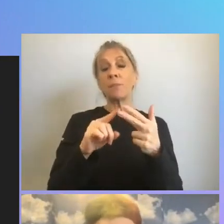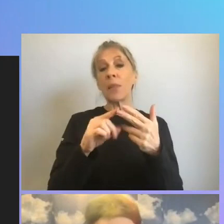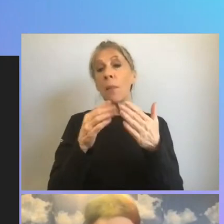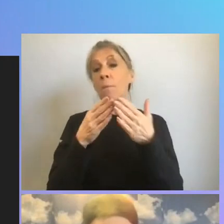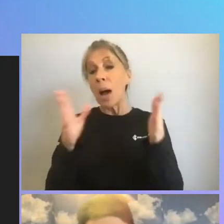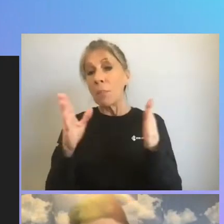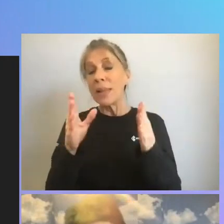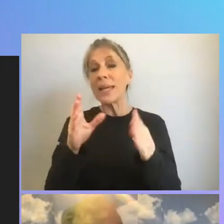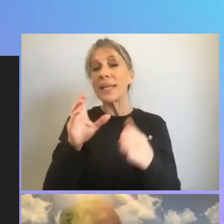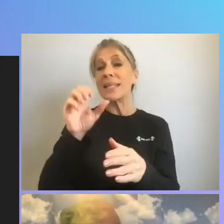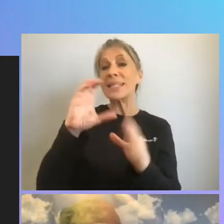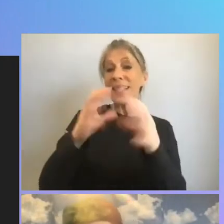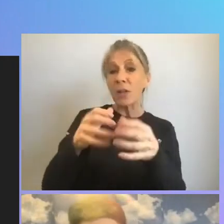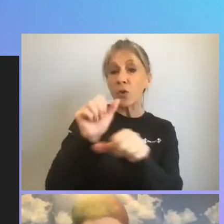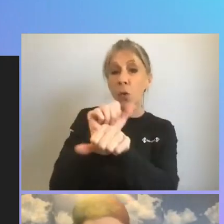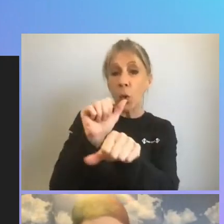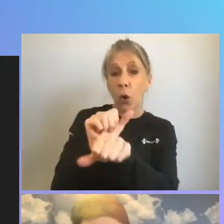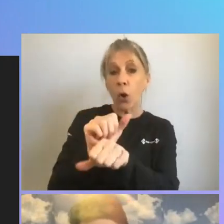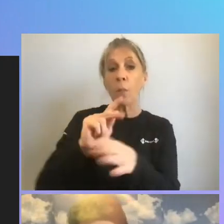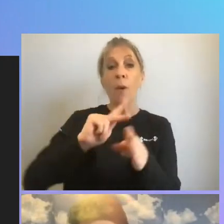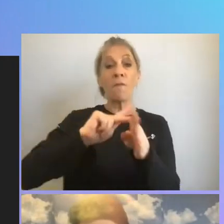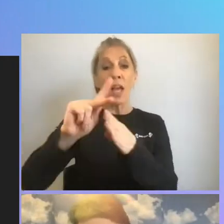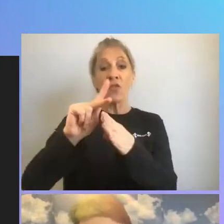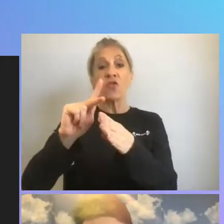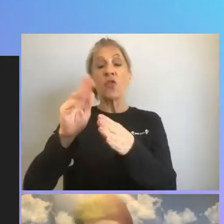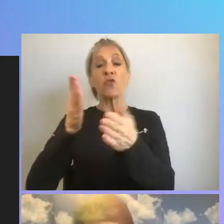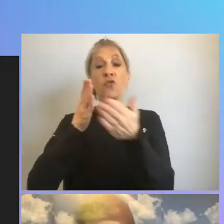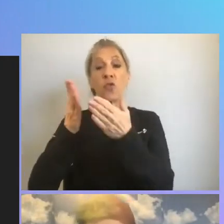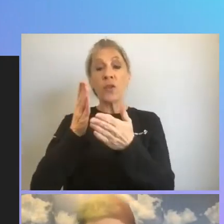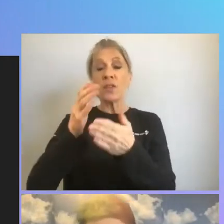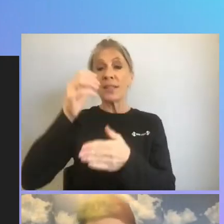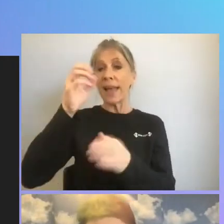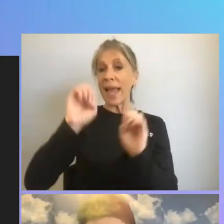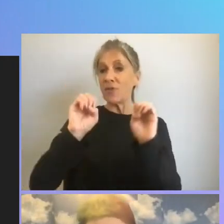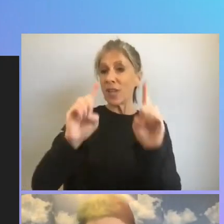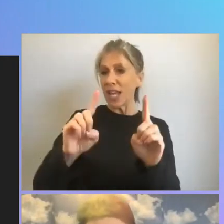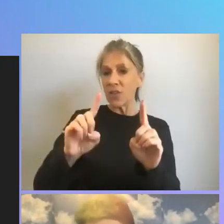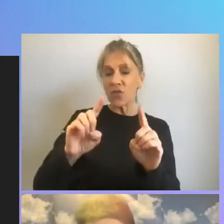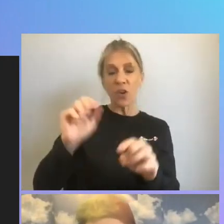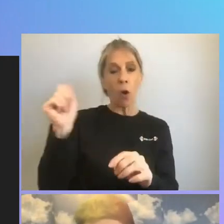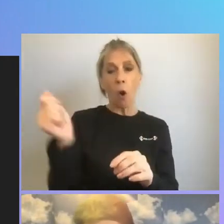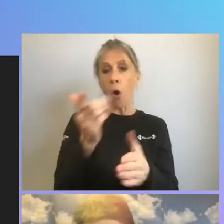services and education are all a part of making sure that